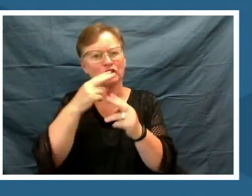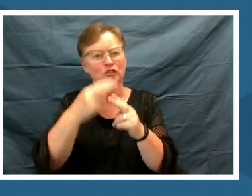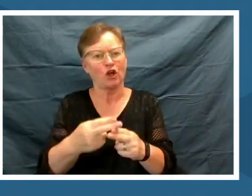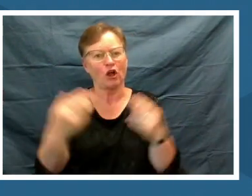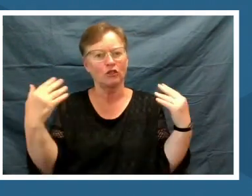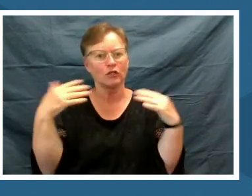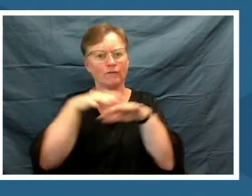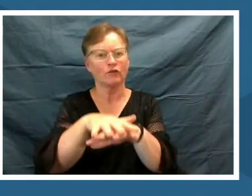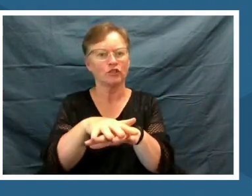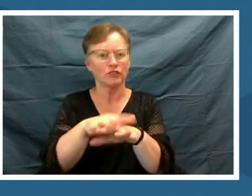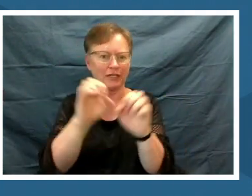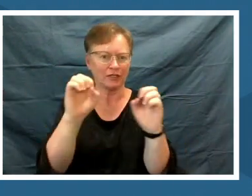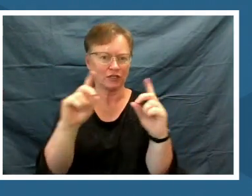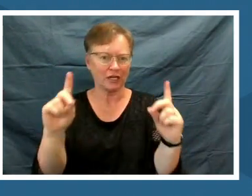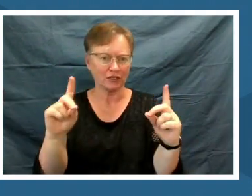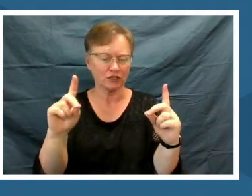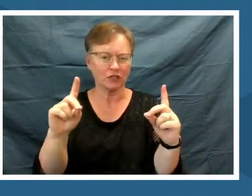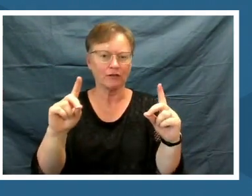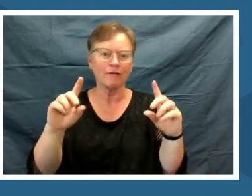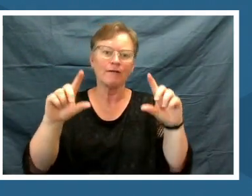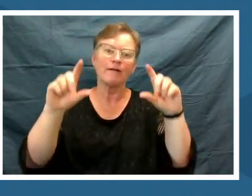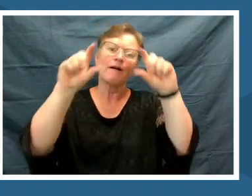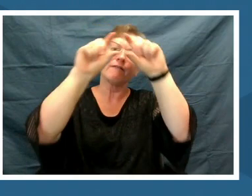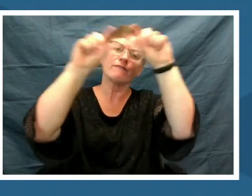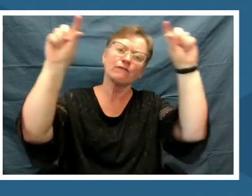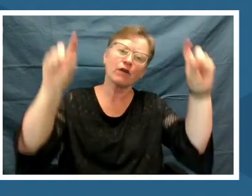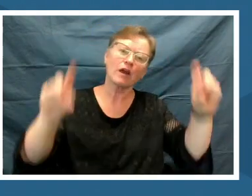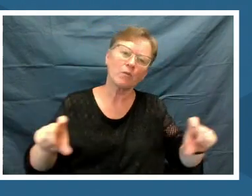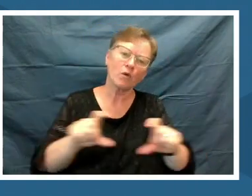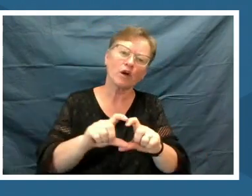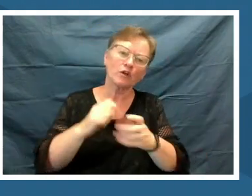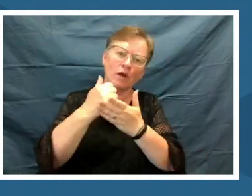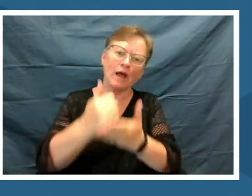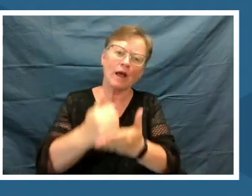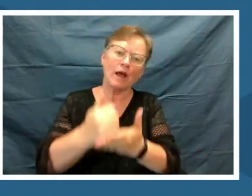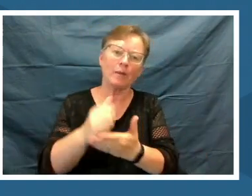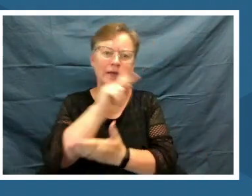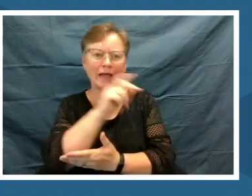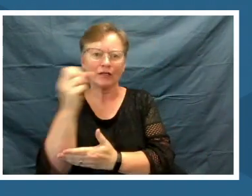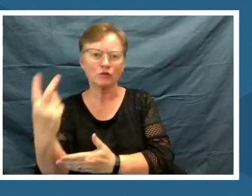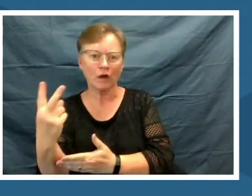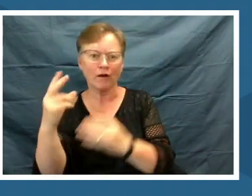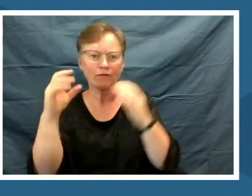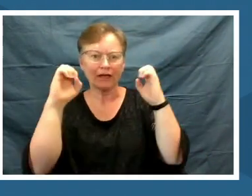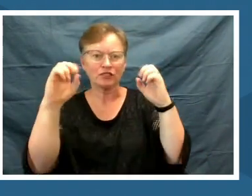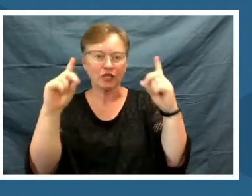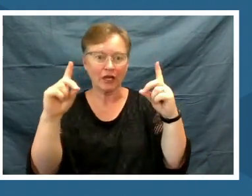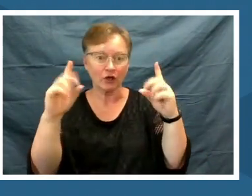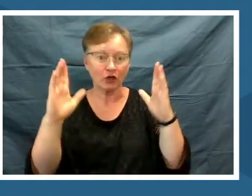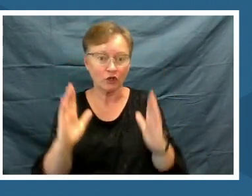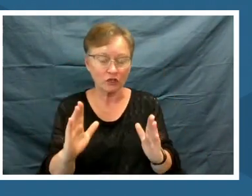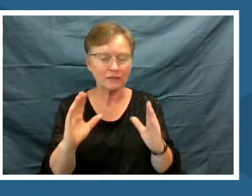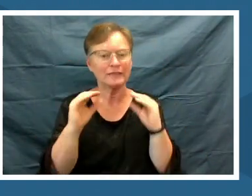a framework to help k-12 steam educators teach about real world